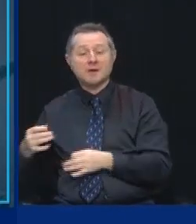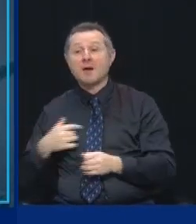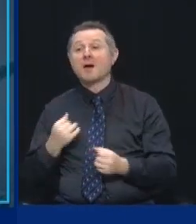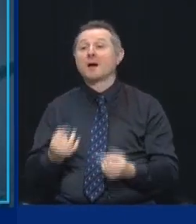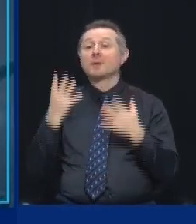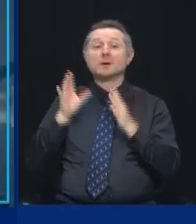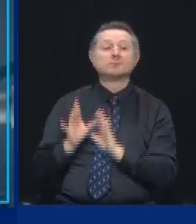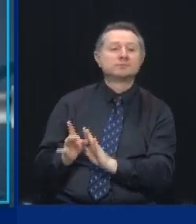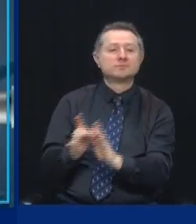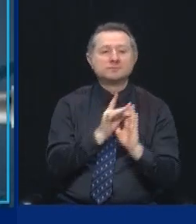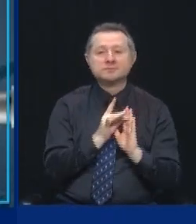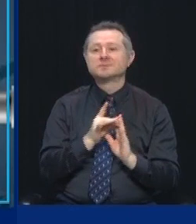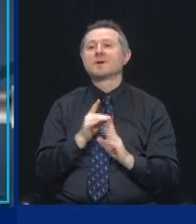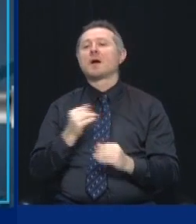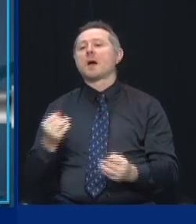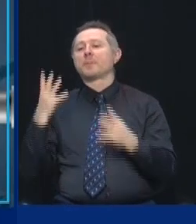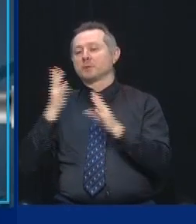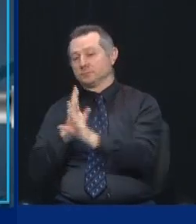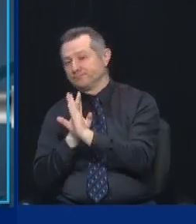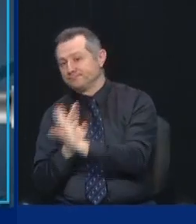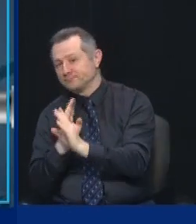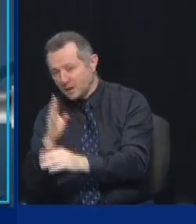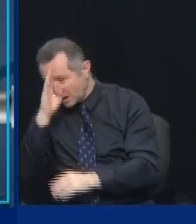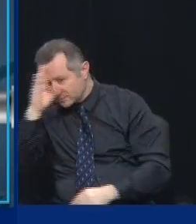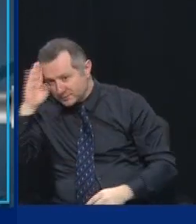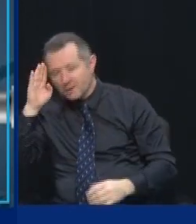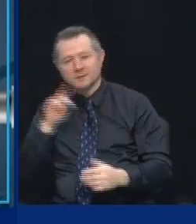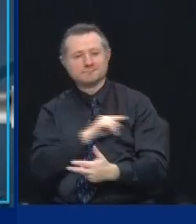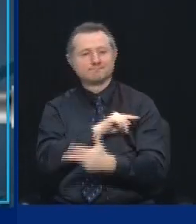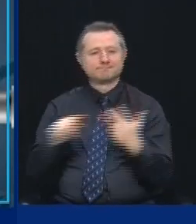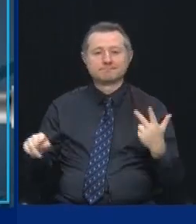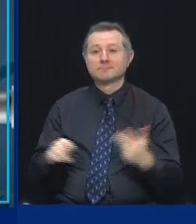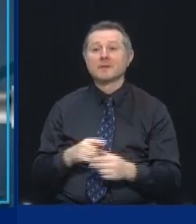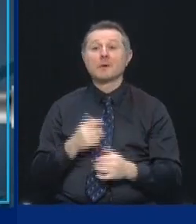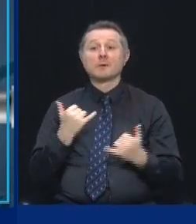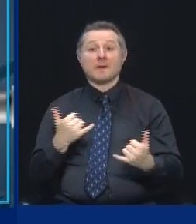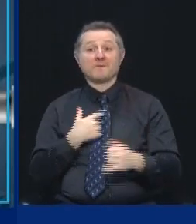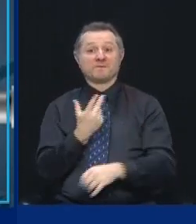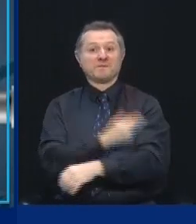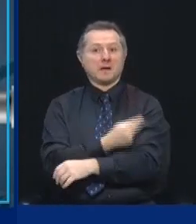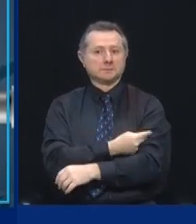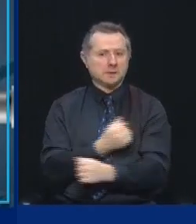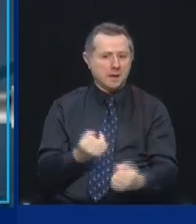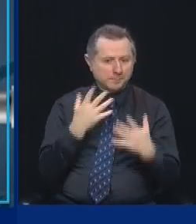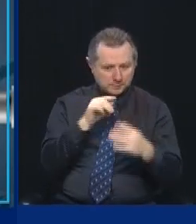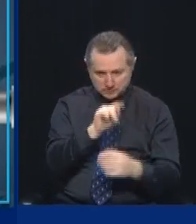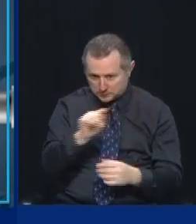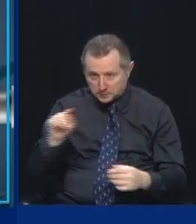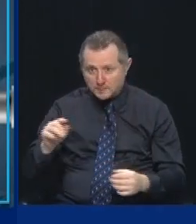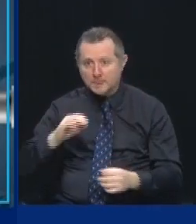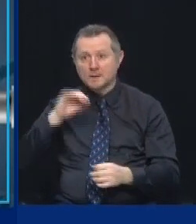THERE ARE NUMBERS AND THERE IS DATA. THERE IS DATA AND THAT SHOULD INFORM YOUR DECISION. LOOK AT YOUR POSITIVITY RATE. LOOK AT YOUR HOSPITALIZATION